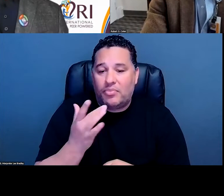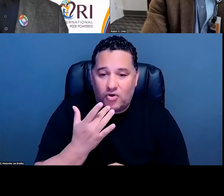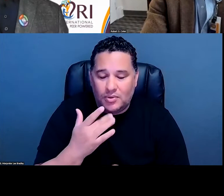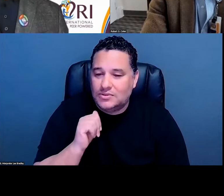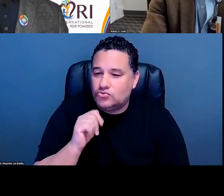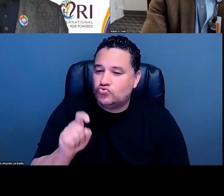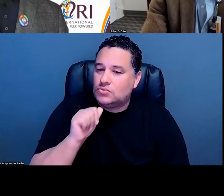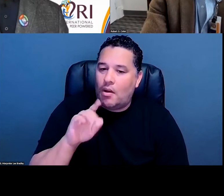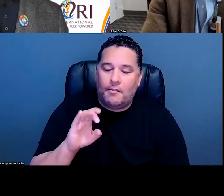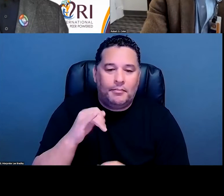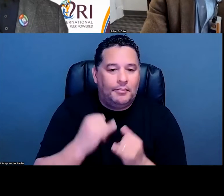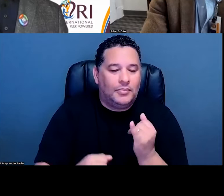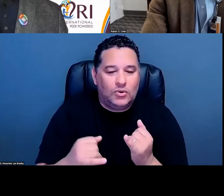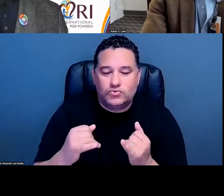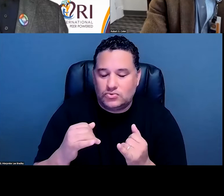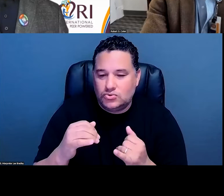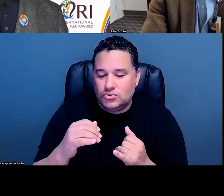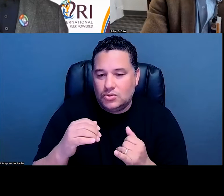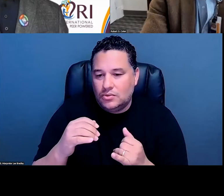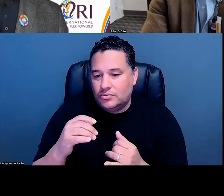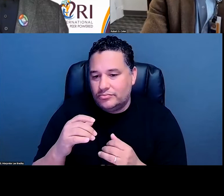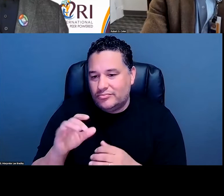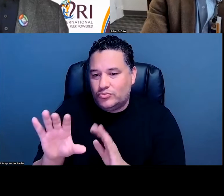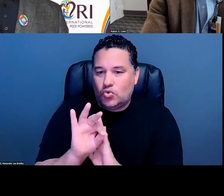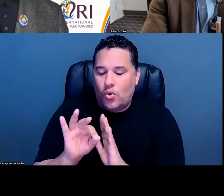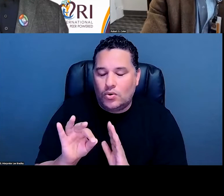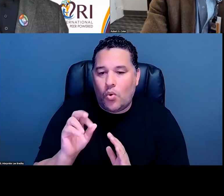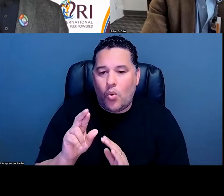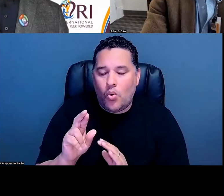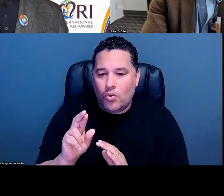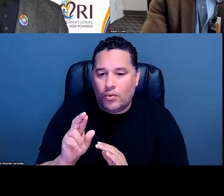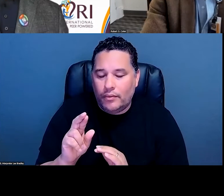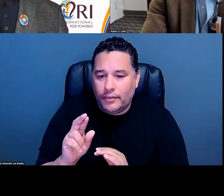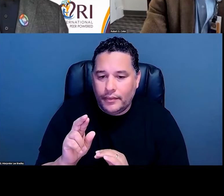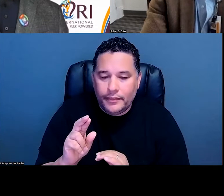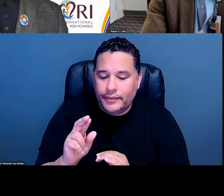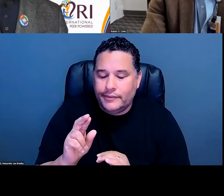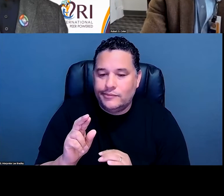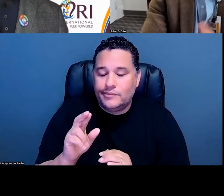ARE AN OPTION, MORE CONVENIENT OR PREFERRABLE. SHOULD NOT BE THOUGHT OF AS LAST RESORT OR SHOULD NOT BE